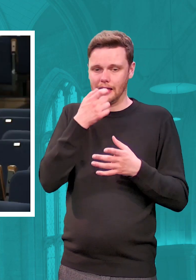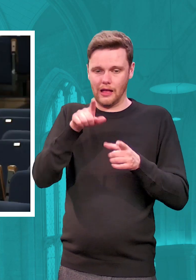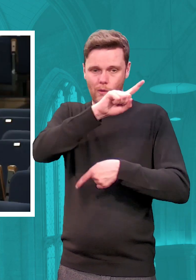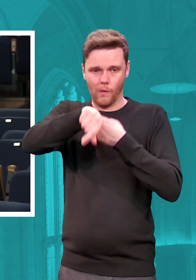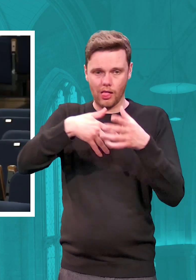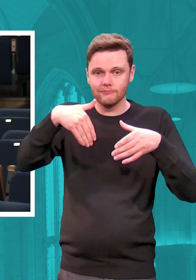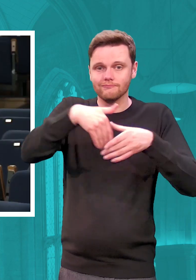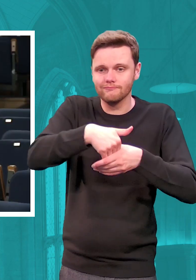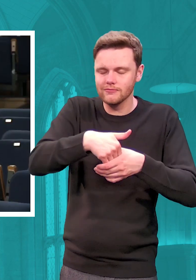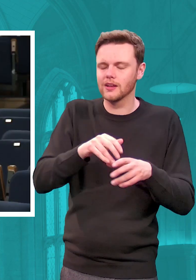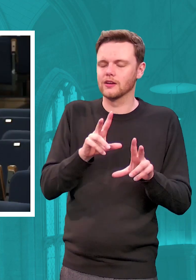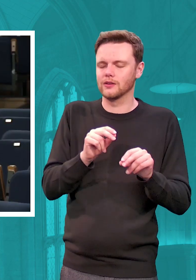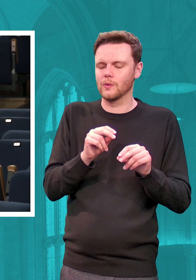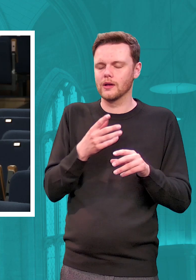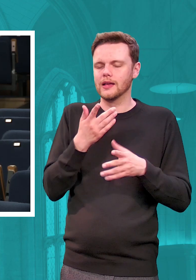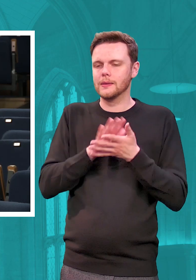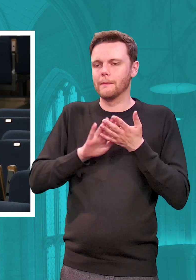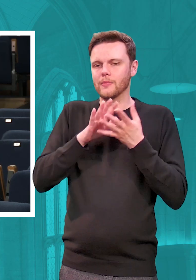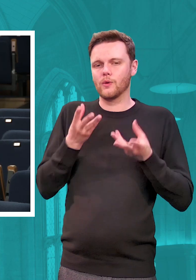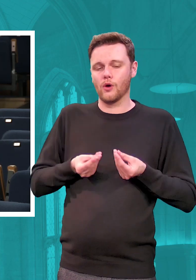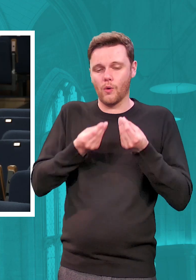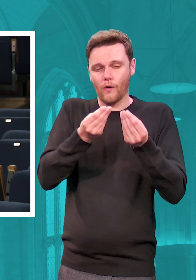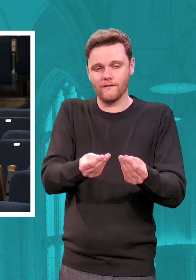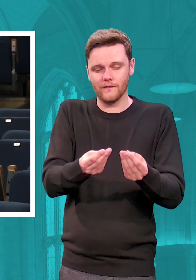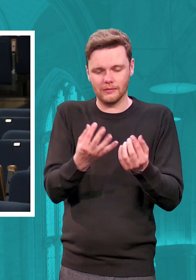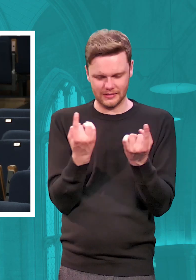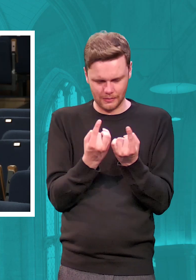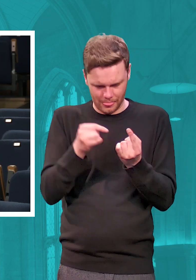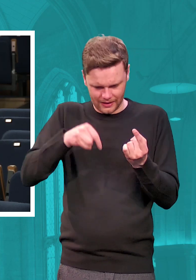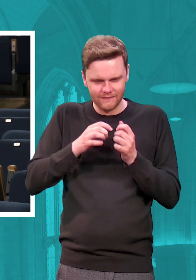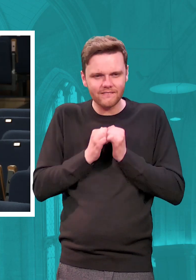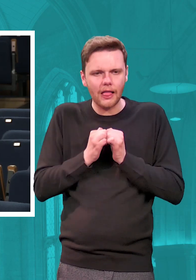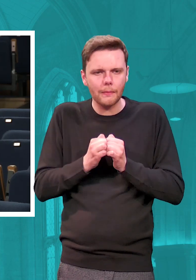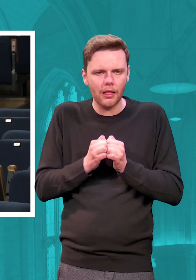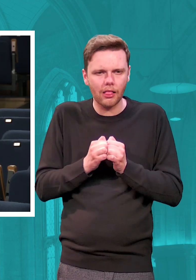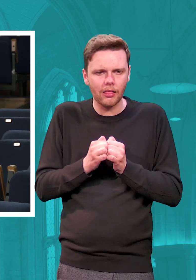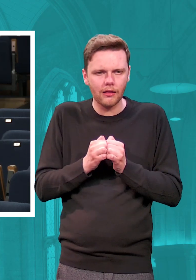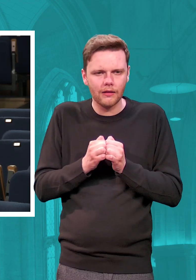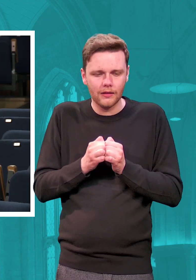as it is about offering something valuable that encourages people to take part in.